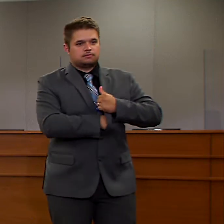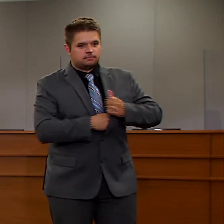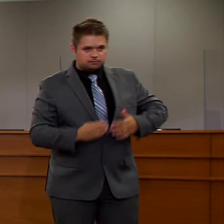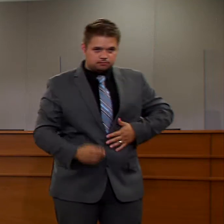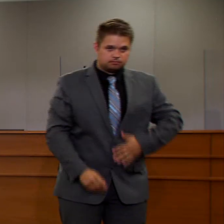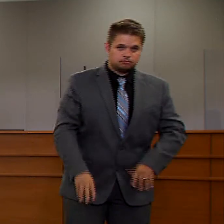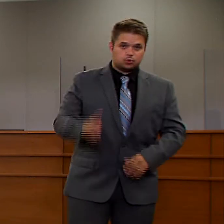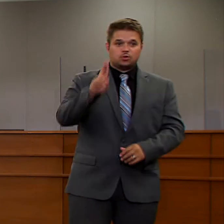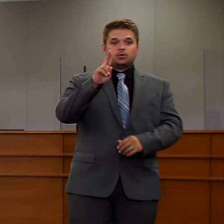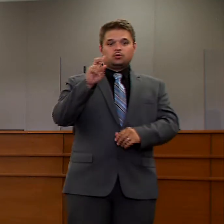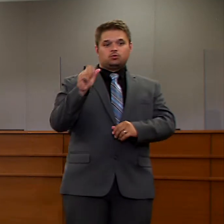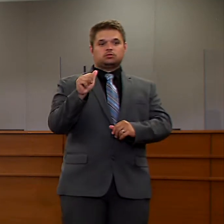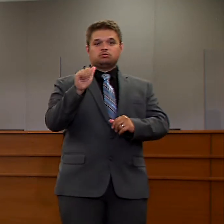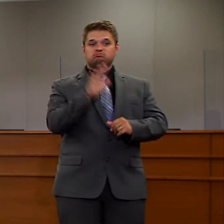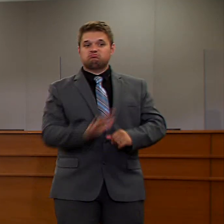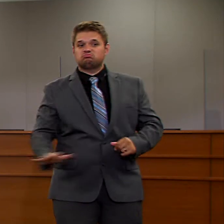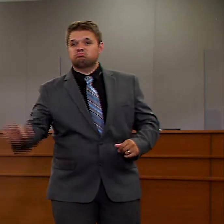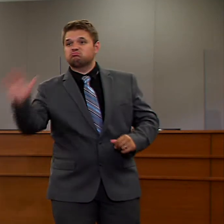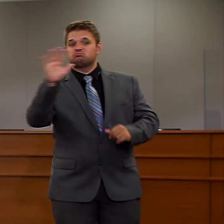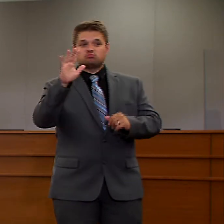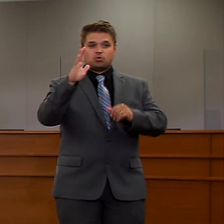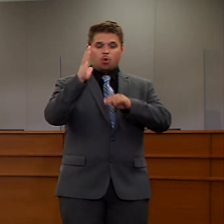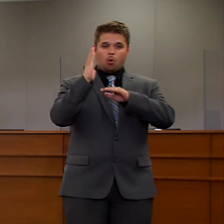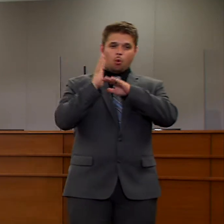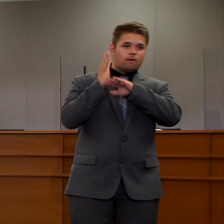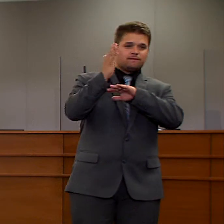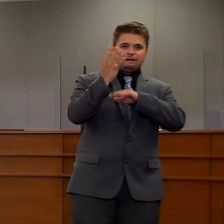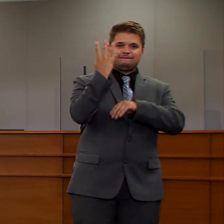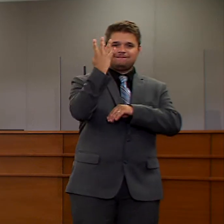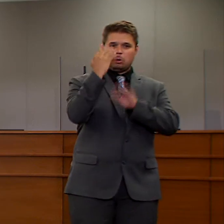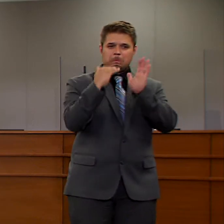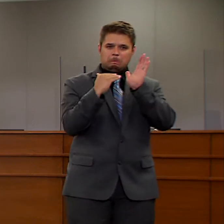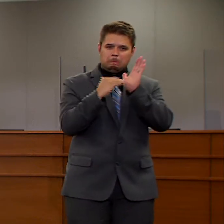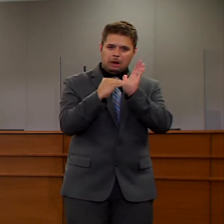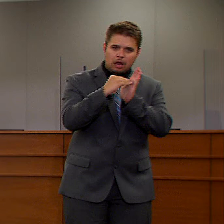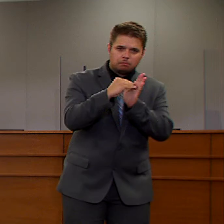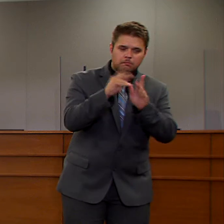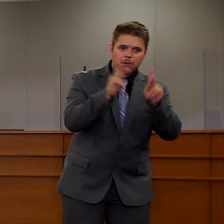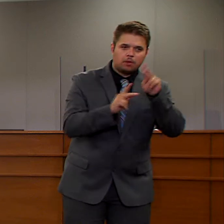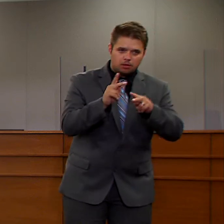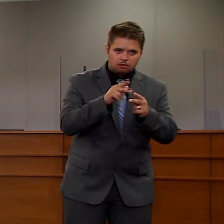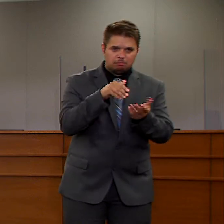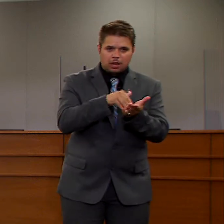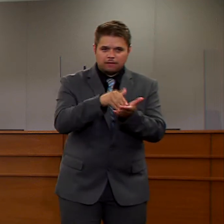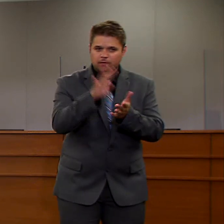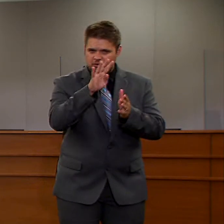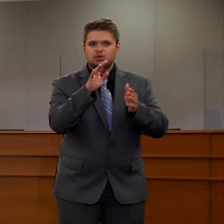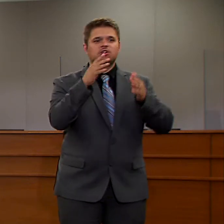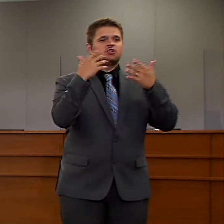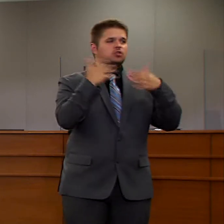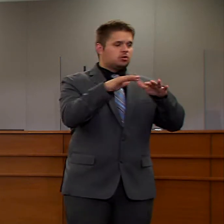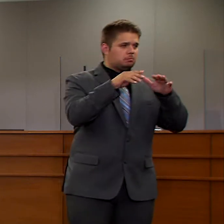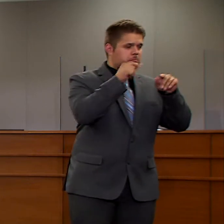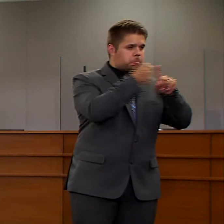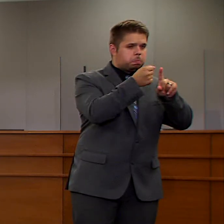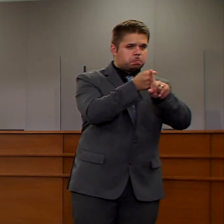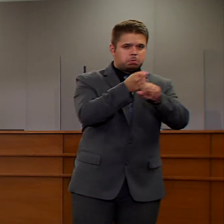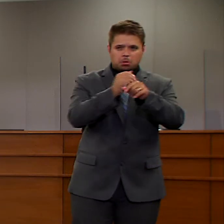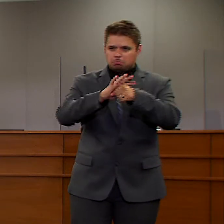COVID-19 an increase of 1 million in just 15 days. Here in our state we have 50,000